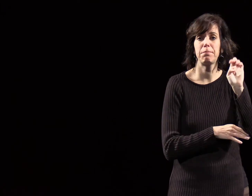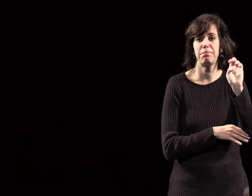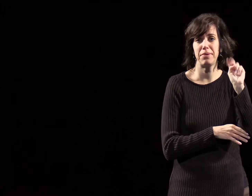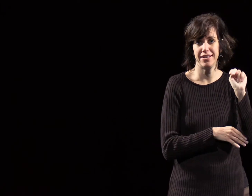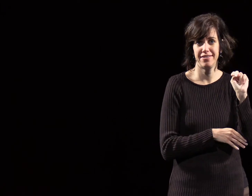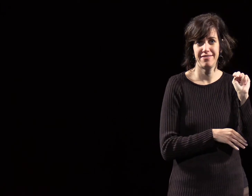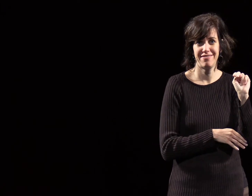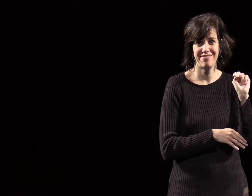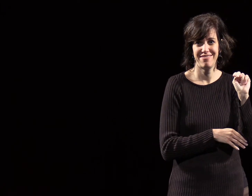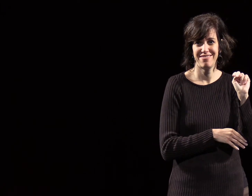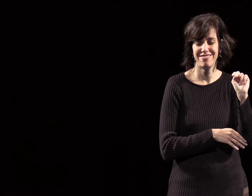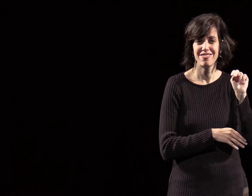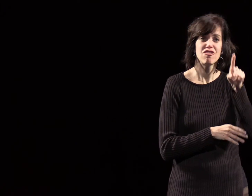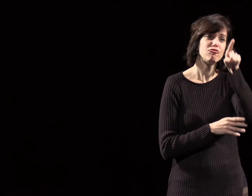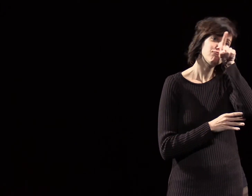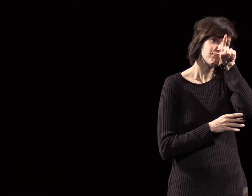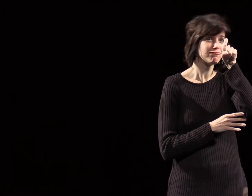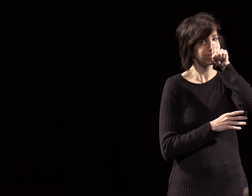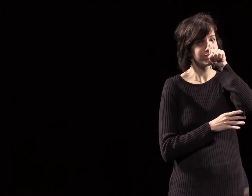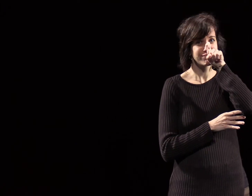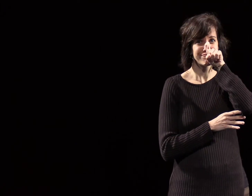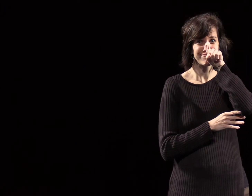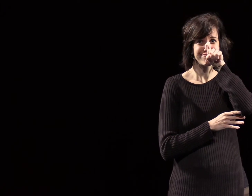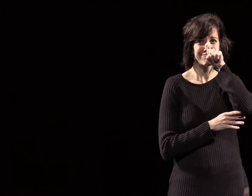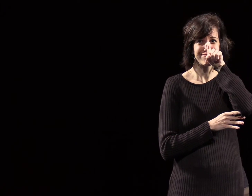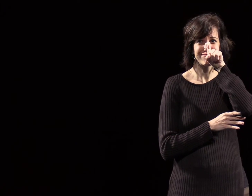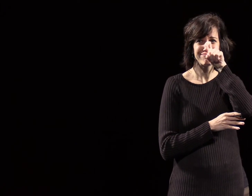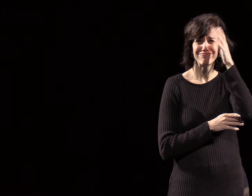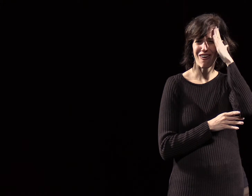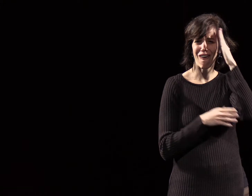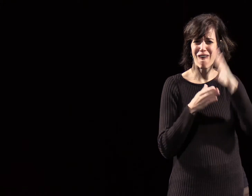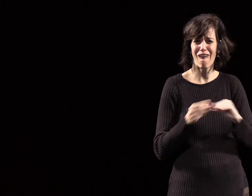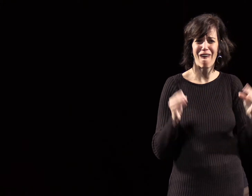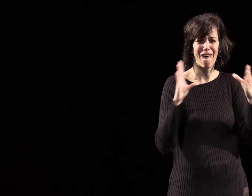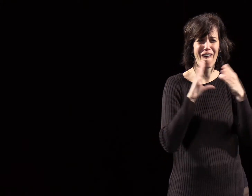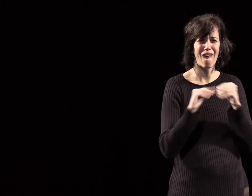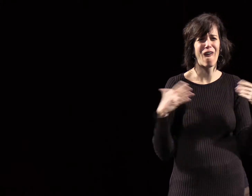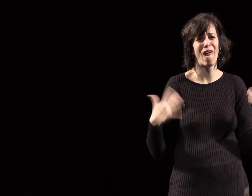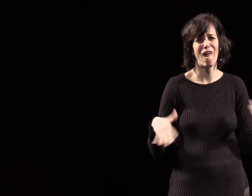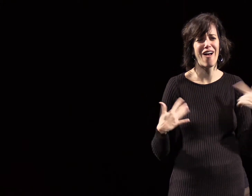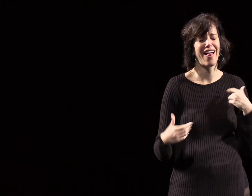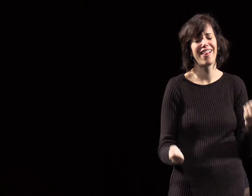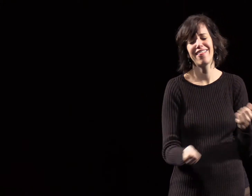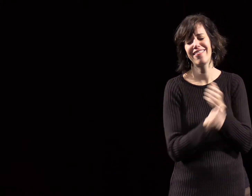Another individual, Ben Bahan. You know, the famous storyteller?